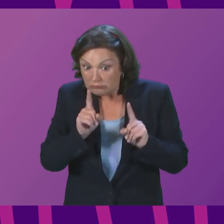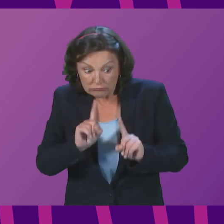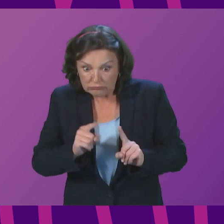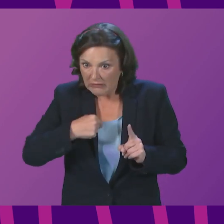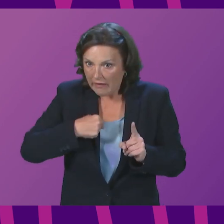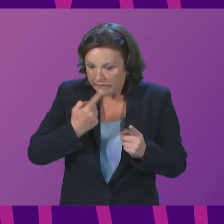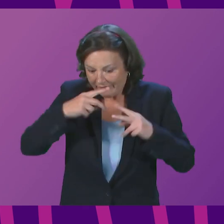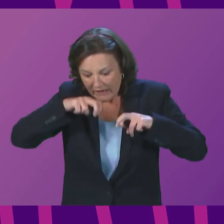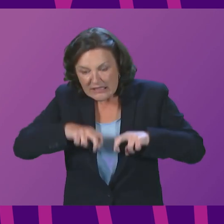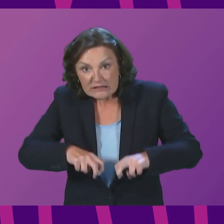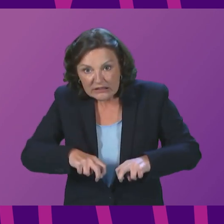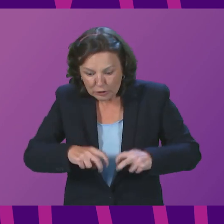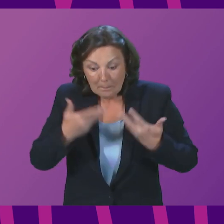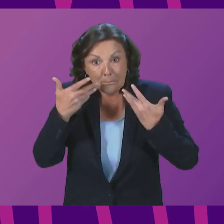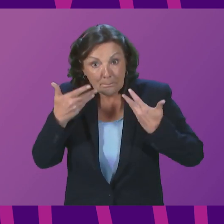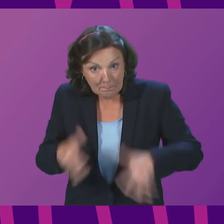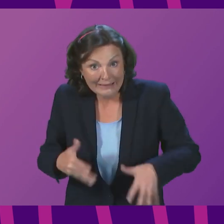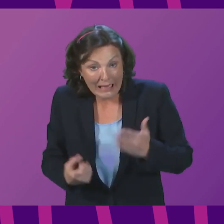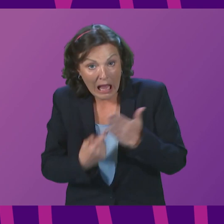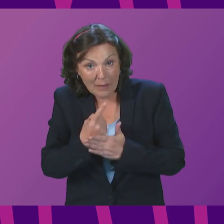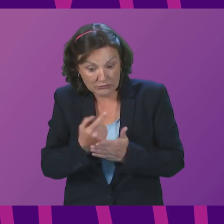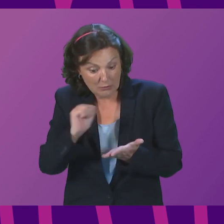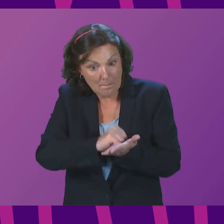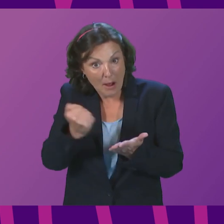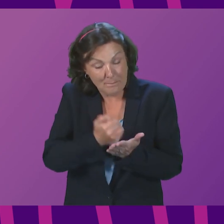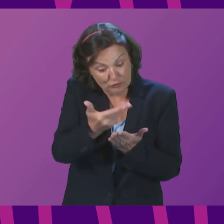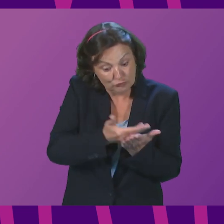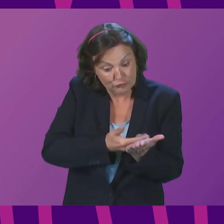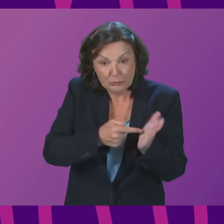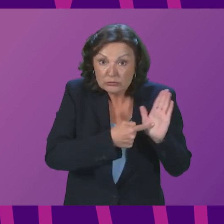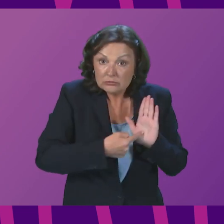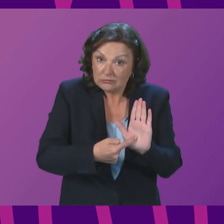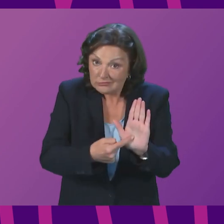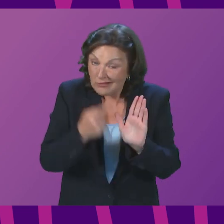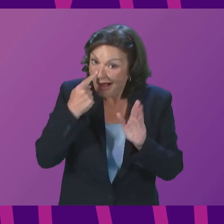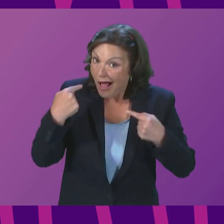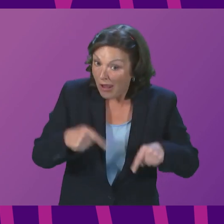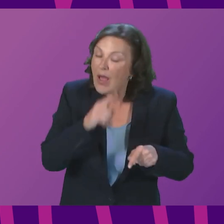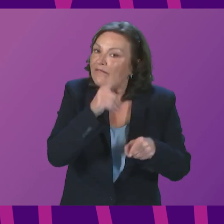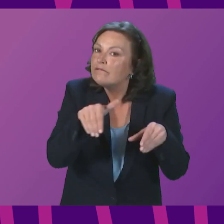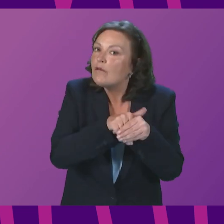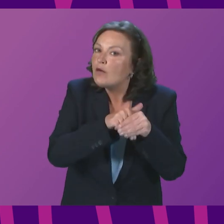for us to report publicly the outcome of complaints involving ministers and whether there was